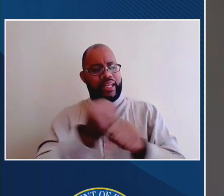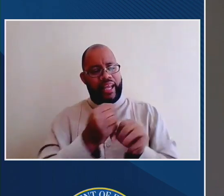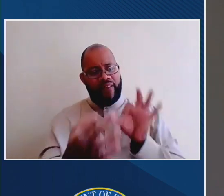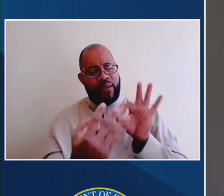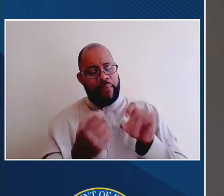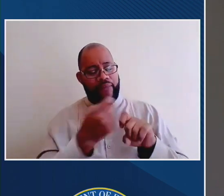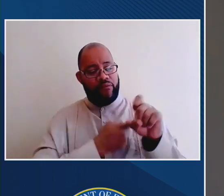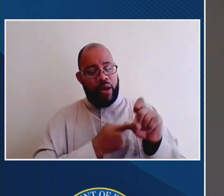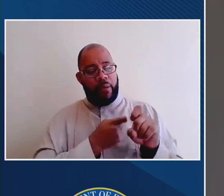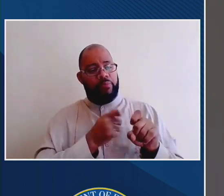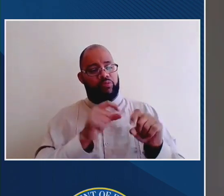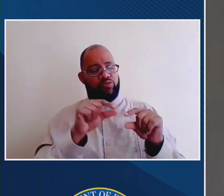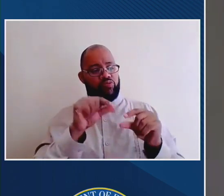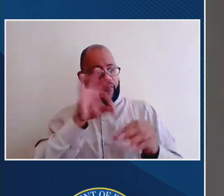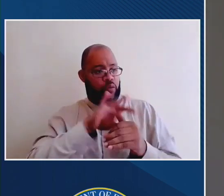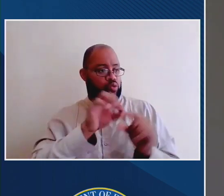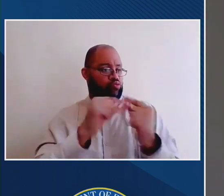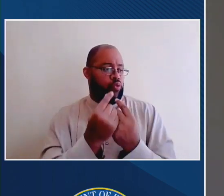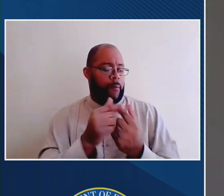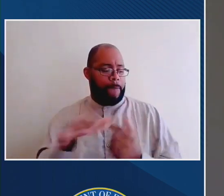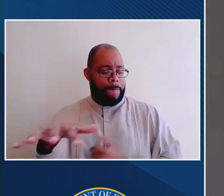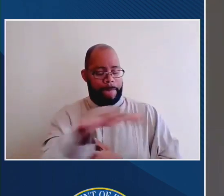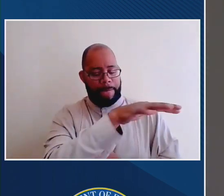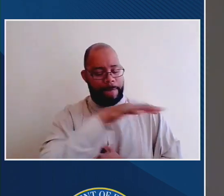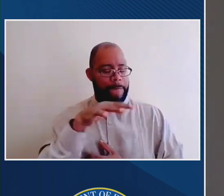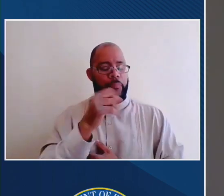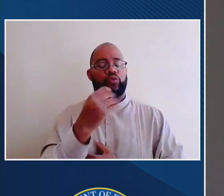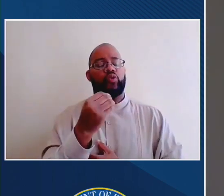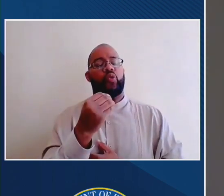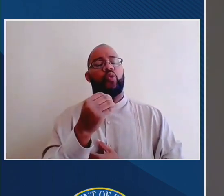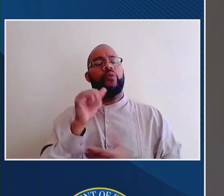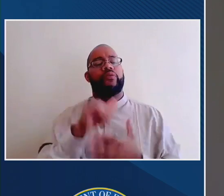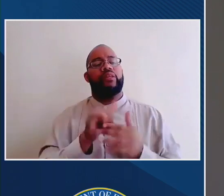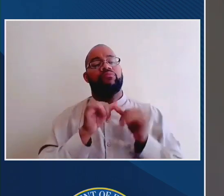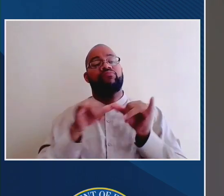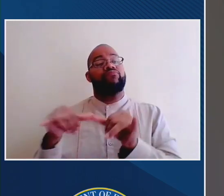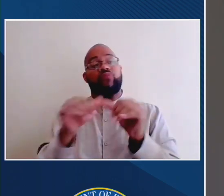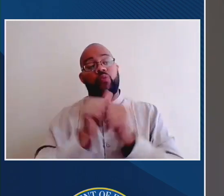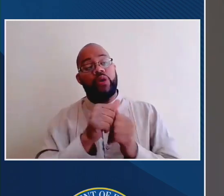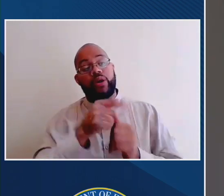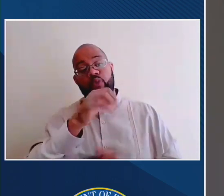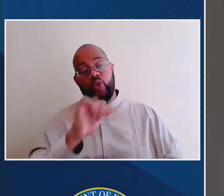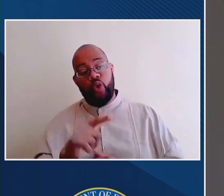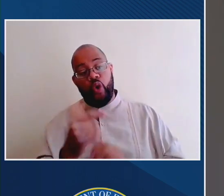constituencies. Therefore, consistent with the protocols, all members shall act in